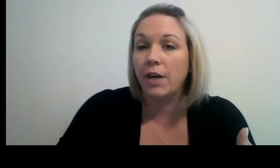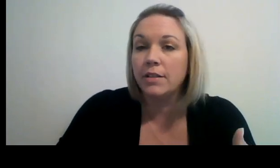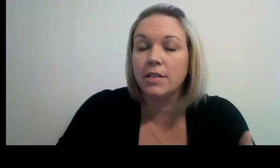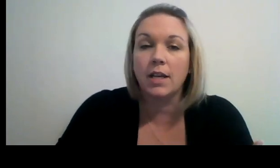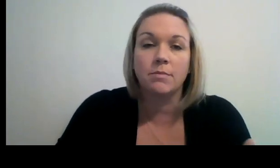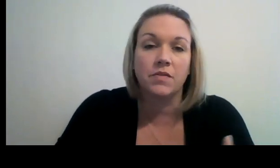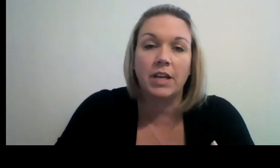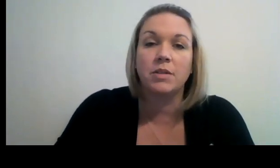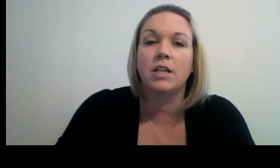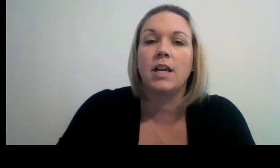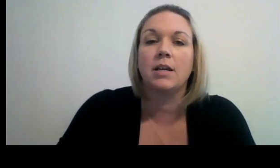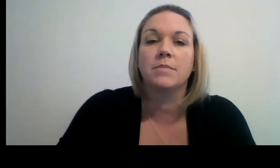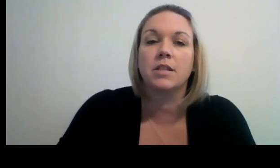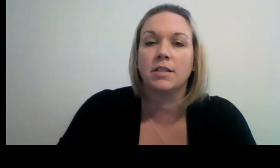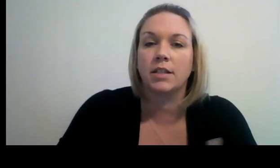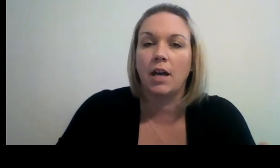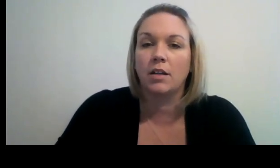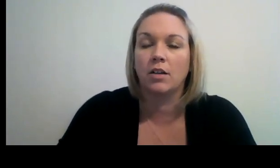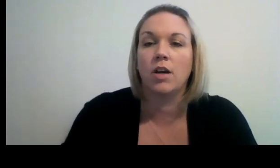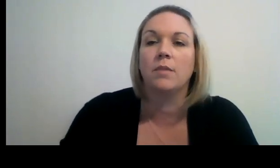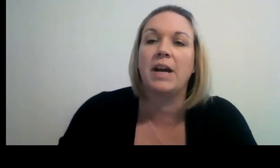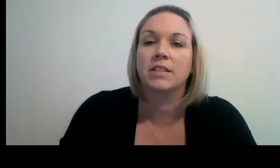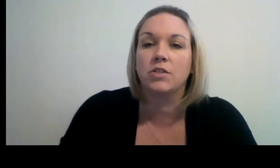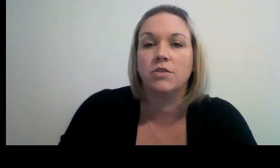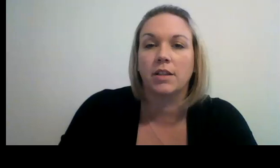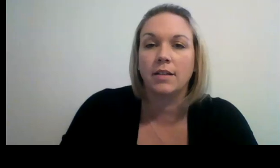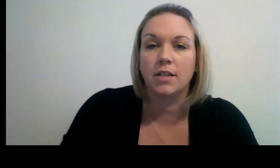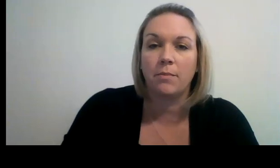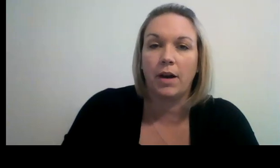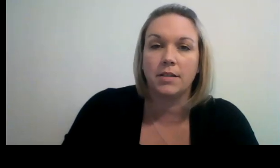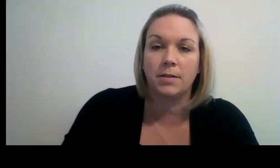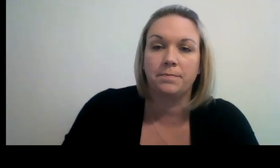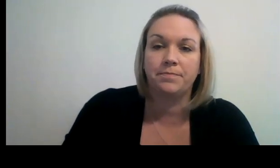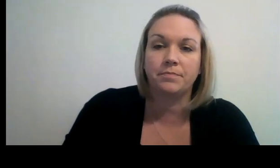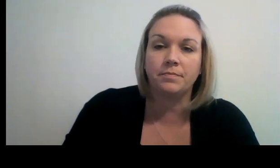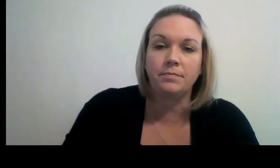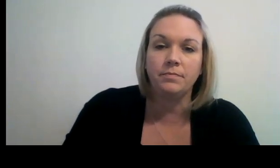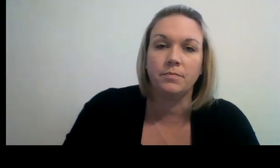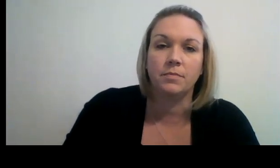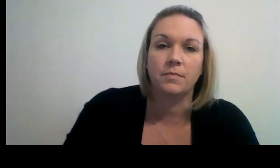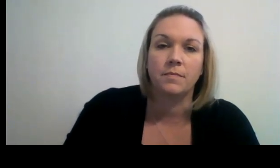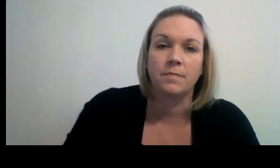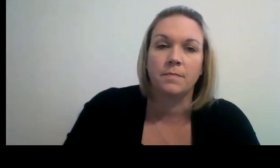friends names, family names things like that and go ahead and practice using that slight pause.